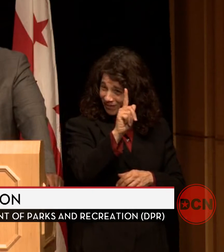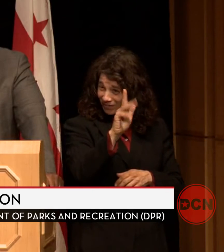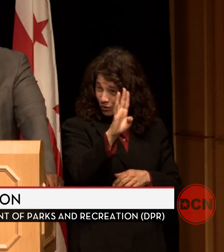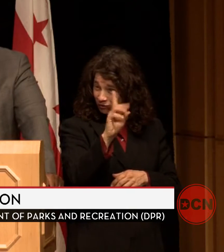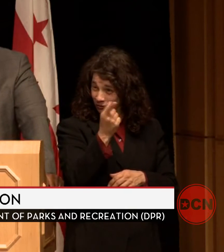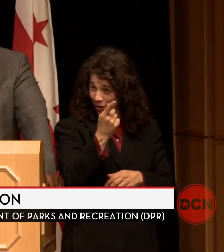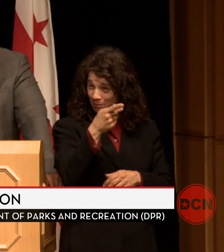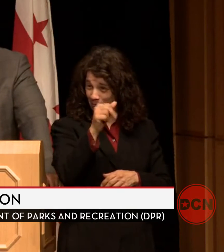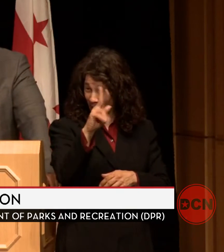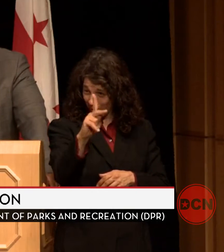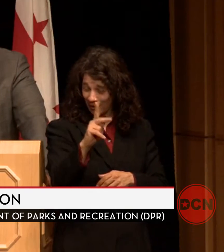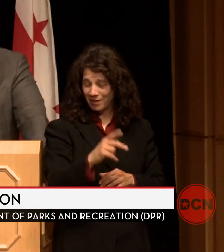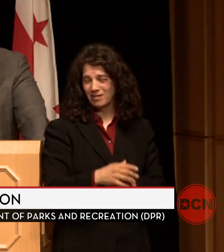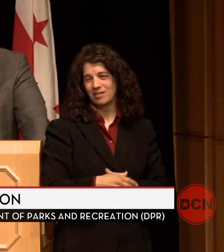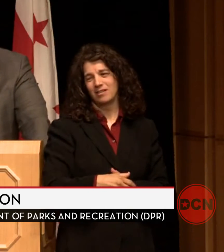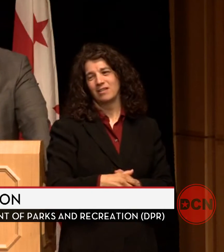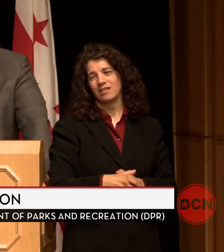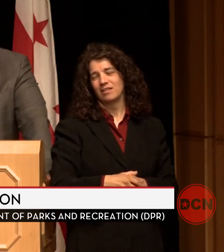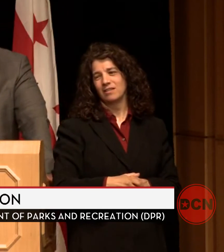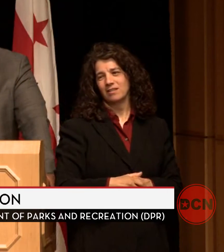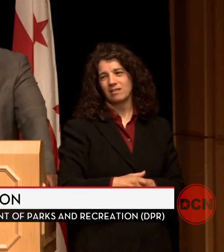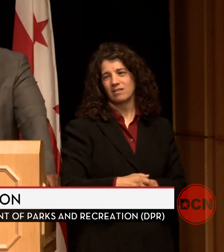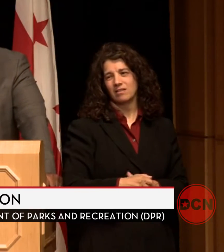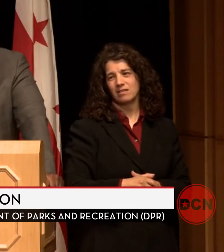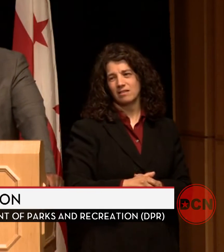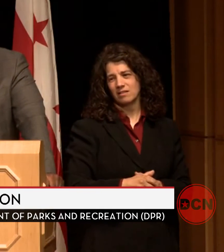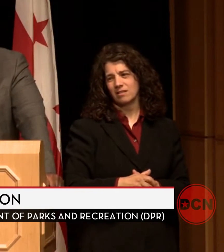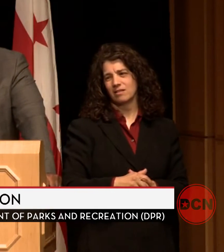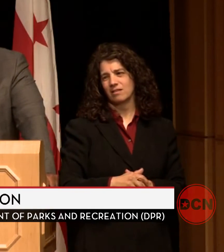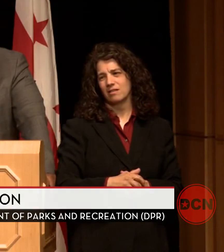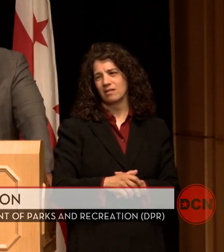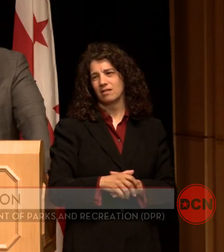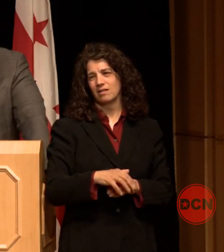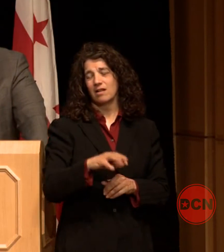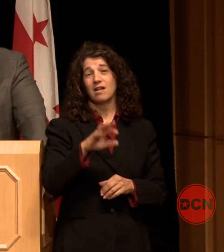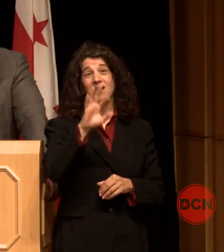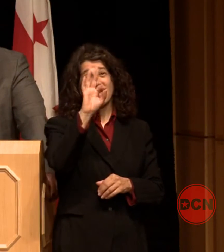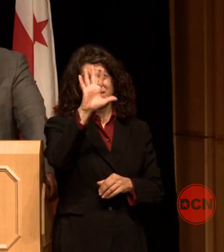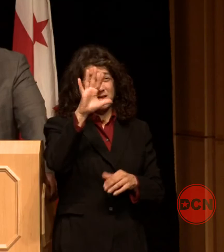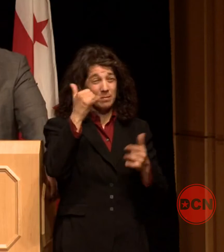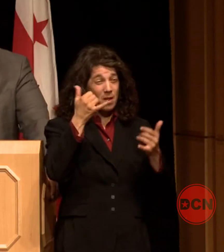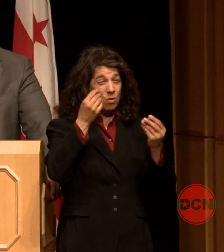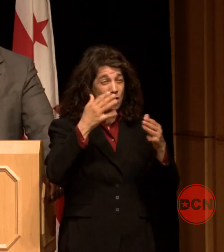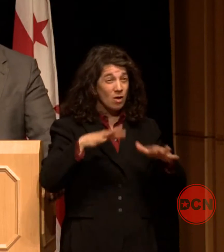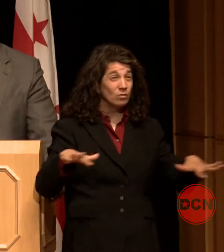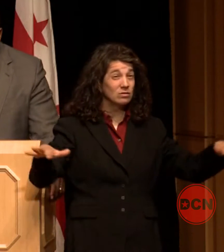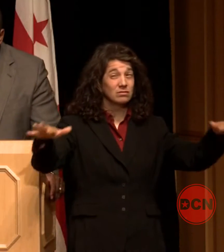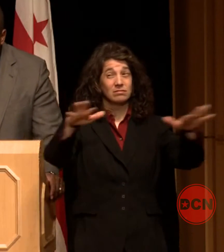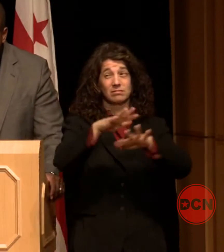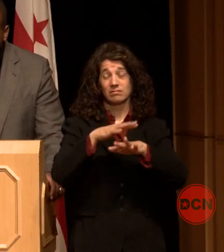FIELDS, 265 SPORT COURTS, 76 RECREATION FACILITIES AND 54